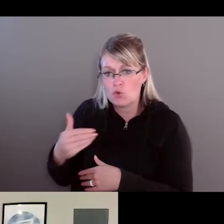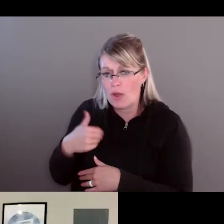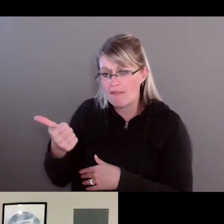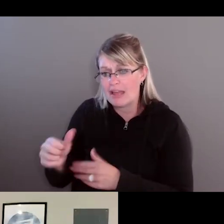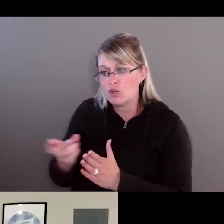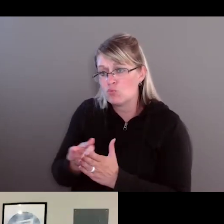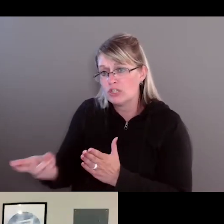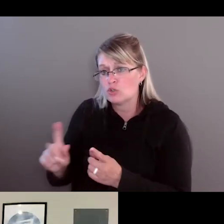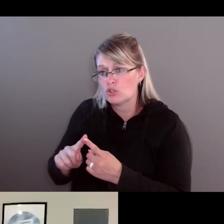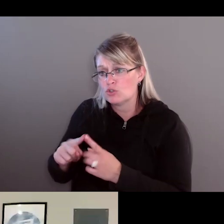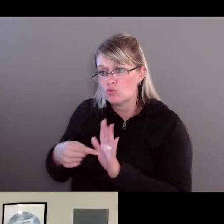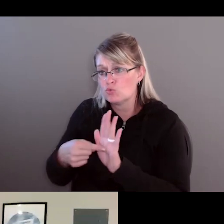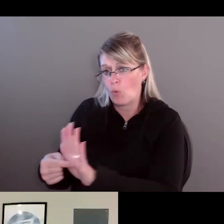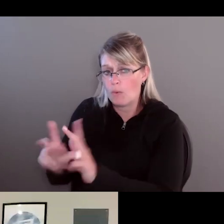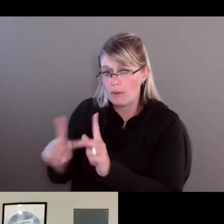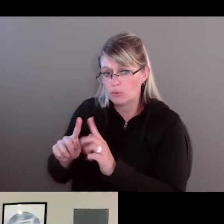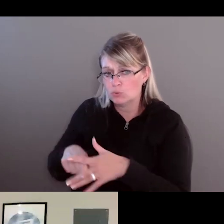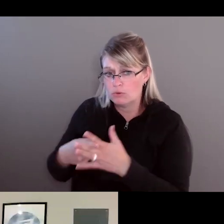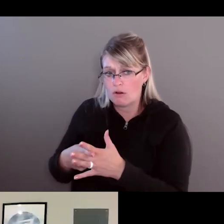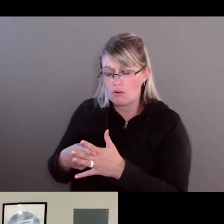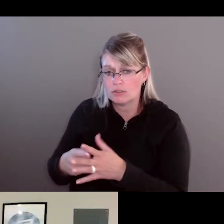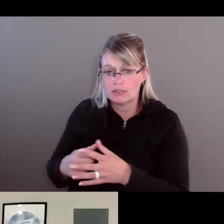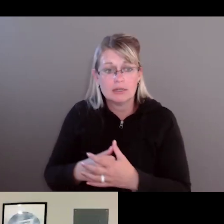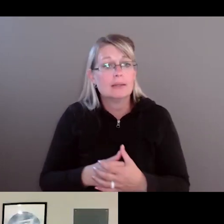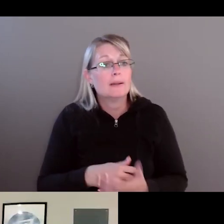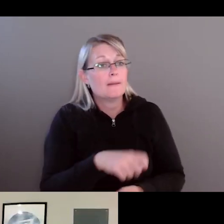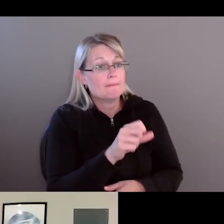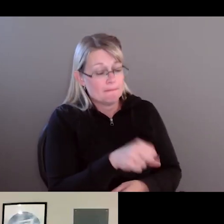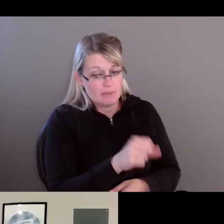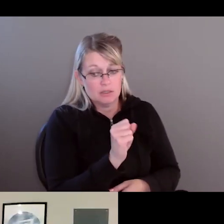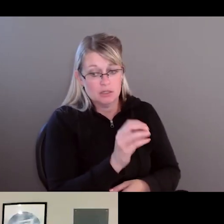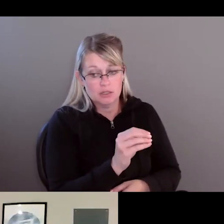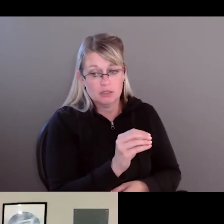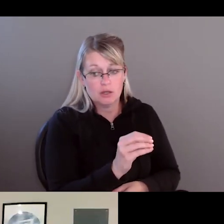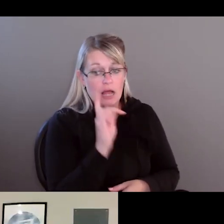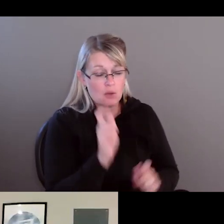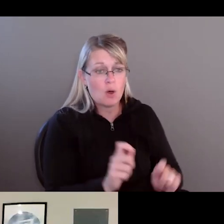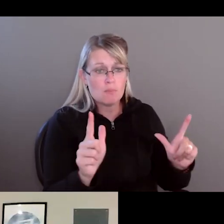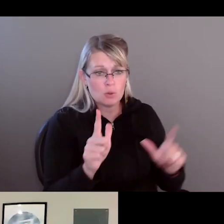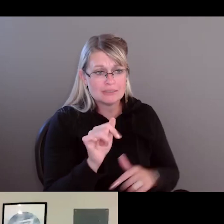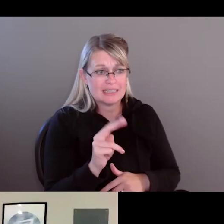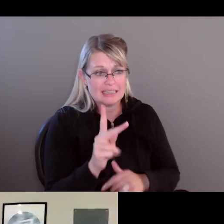to point people to get started. >> I will post the link again.